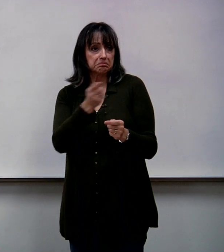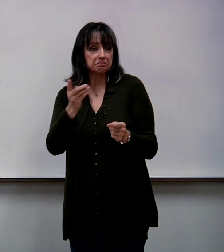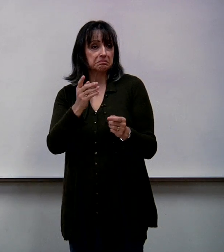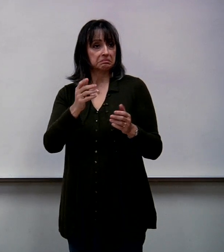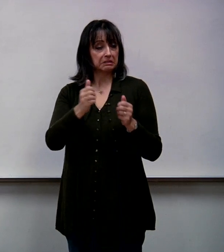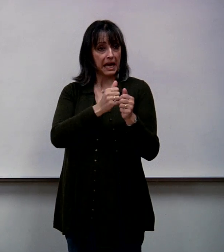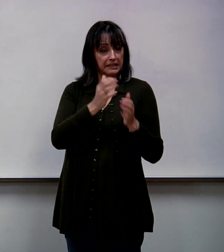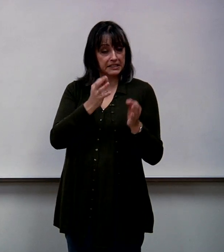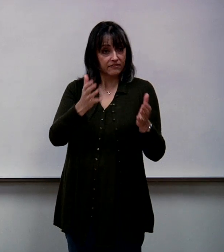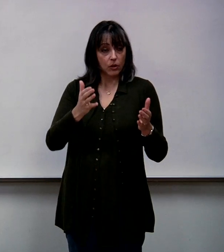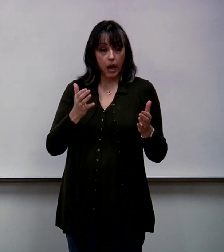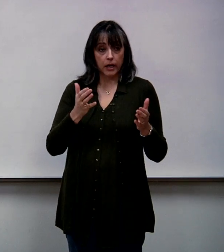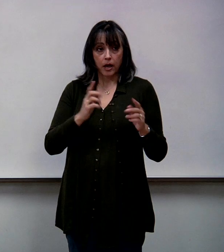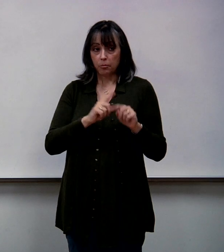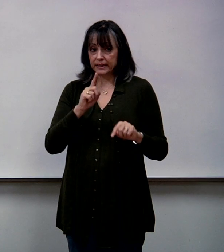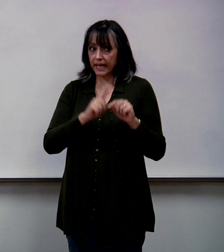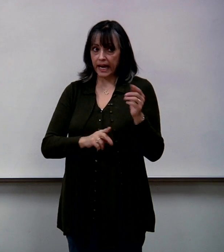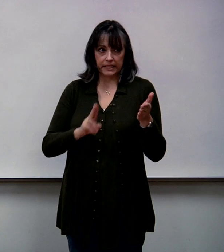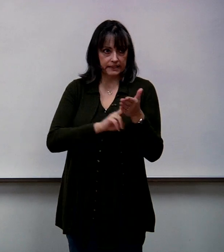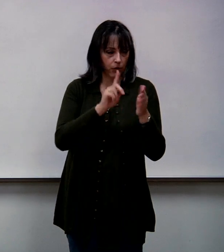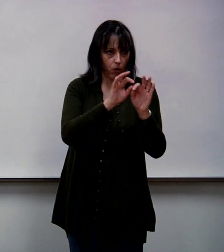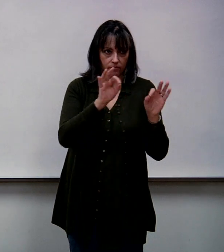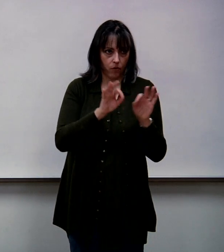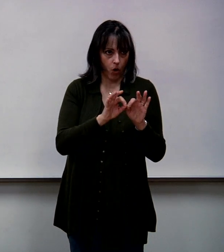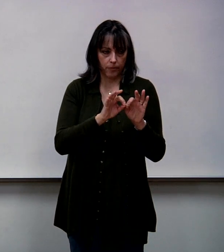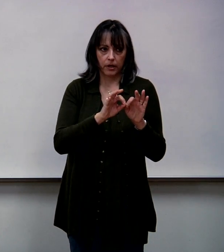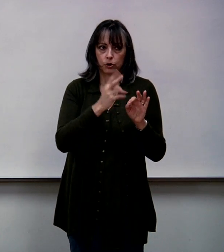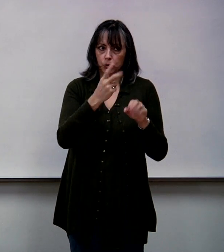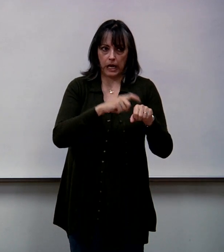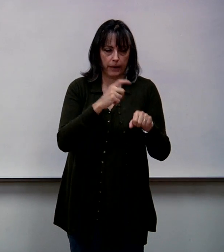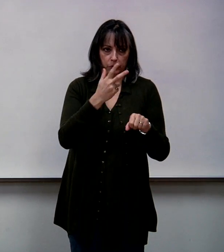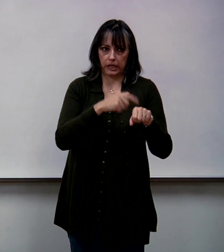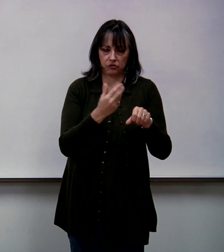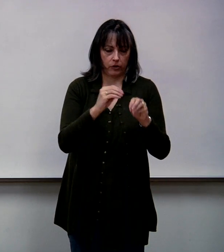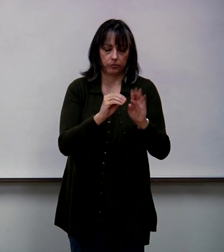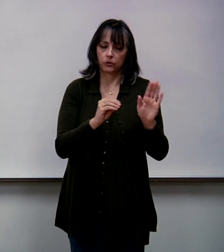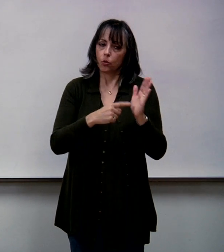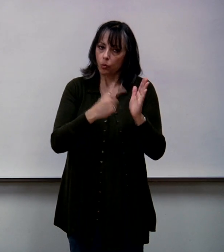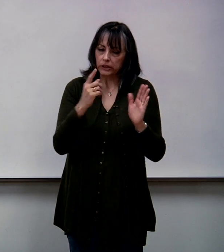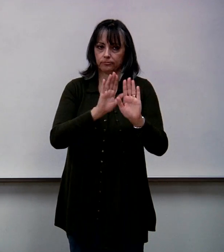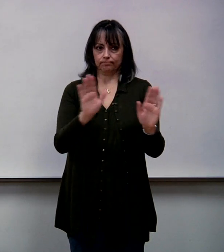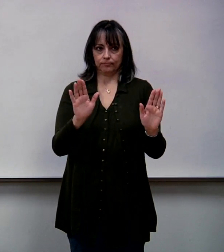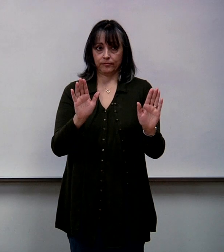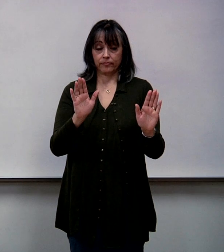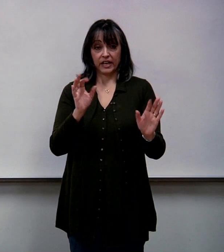However they cannot sign one form more than once. So if I'm John student and I'm endorsing you